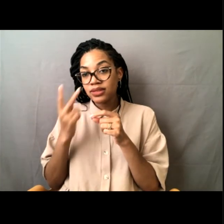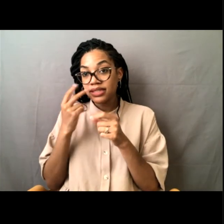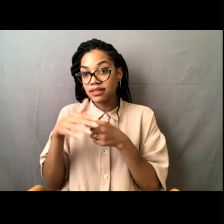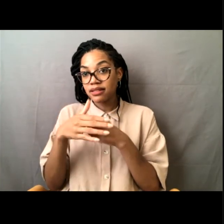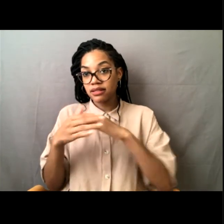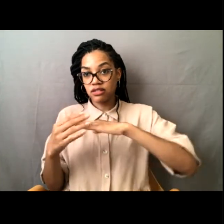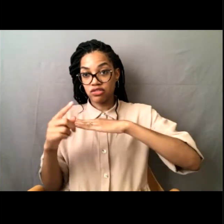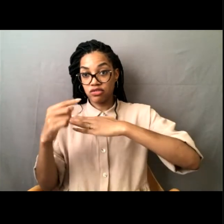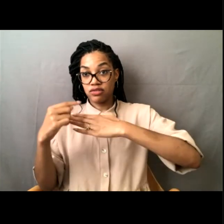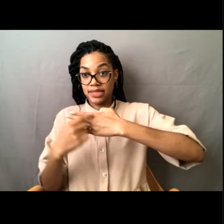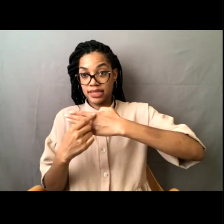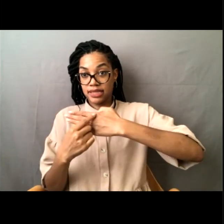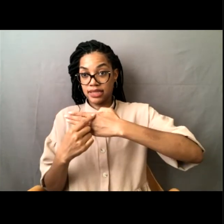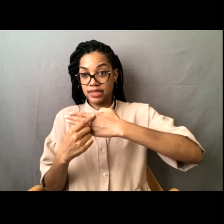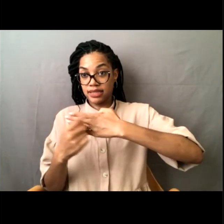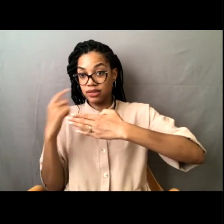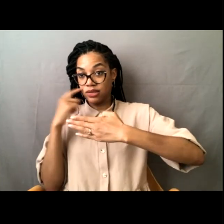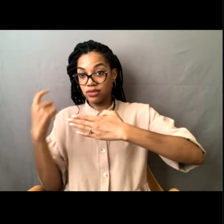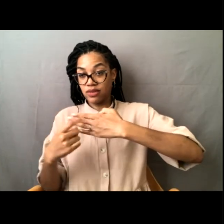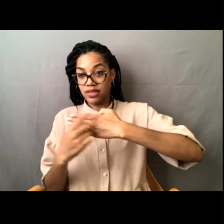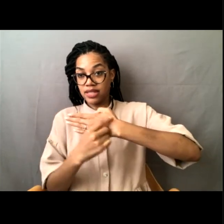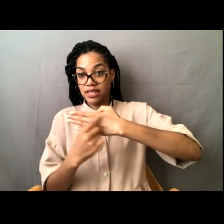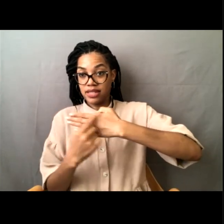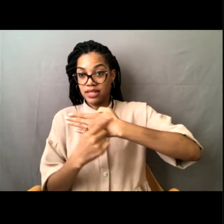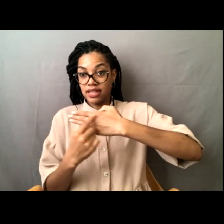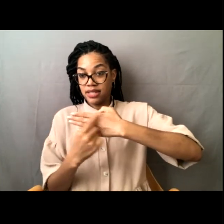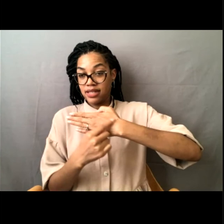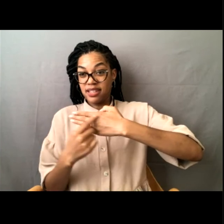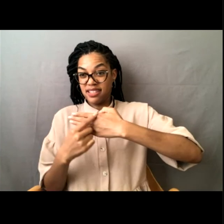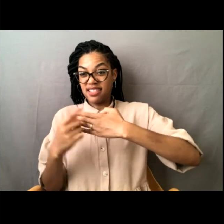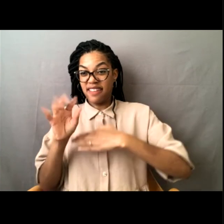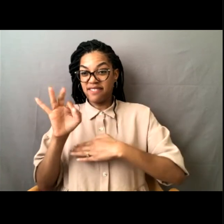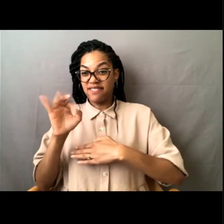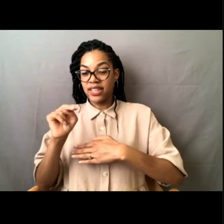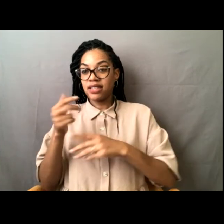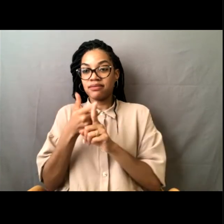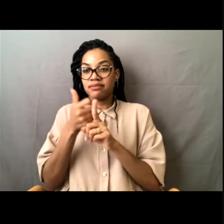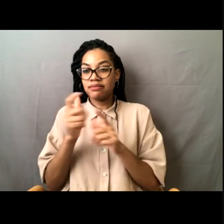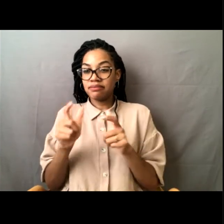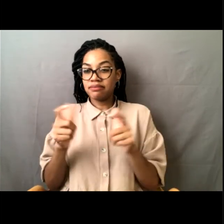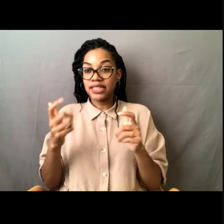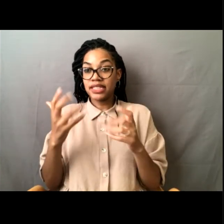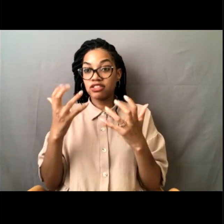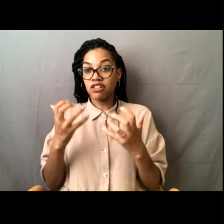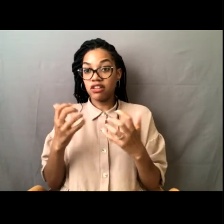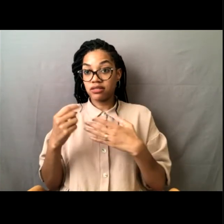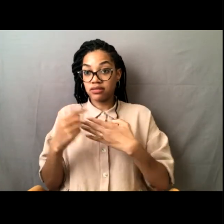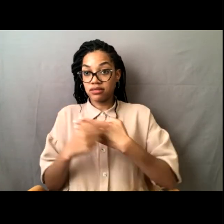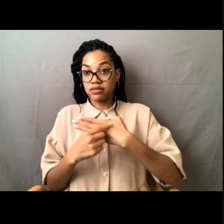do you notice that pectoral fin, how big and dark it is? When we flip this fish over, there is no,